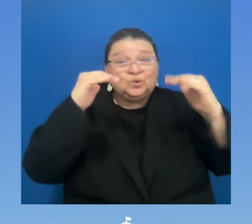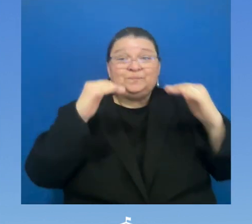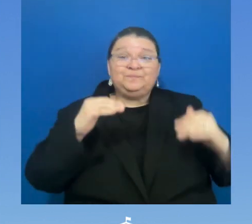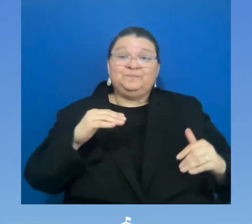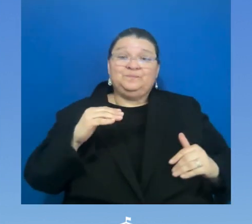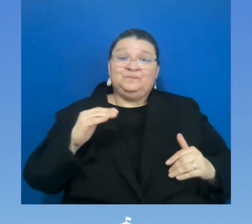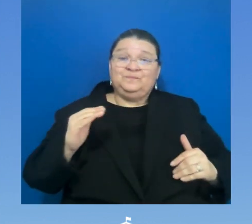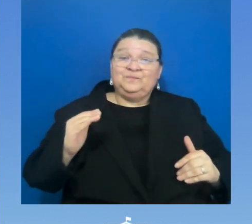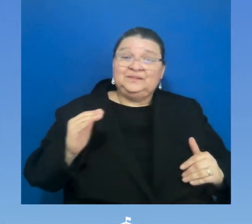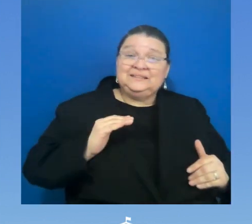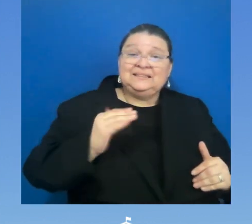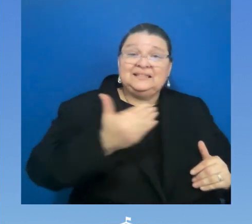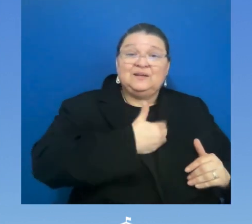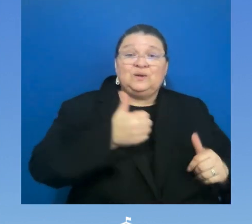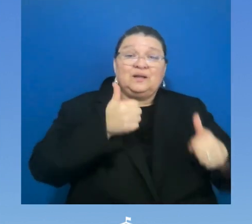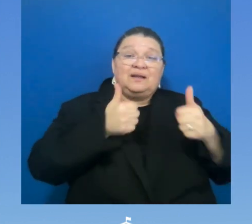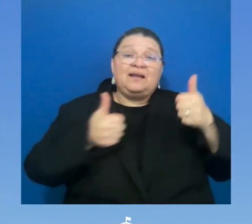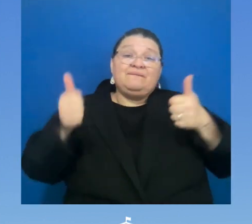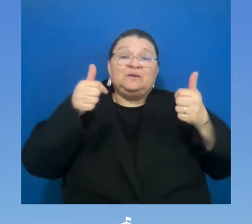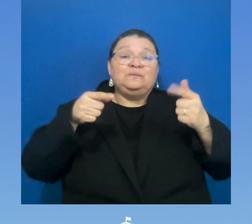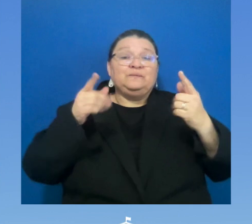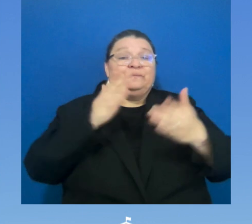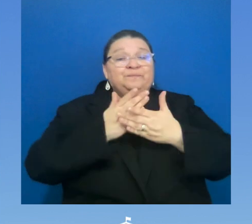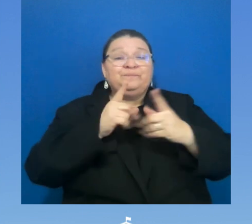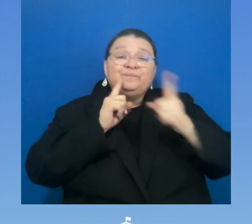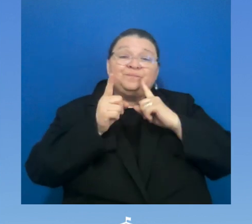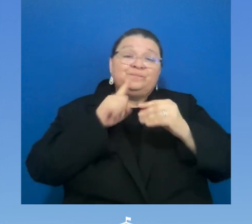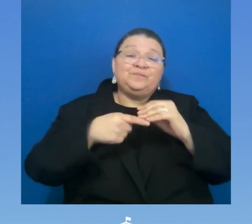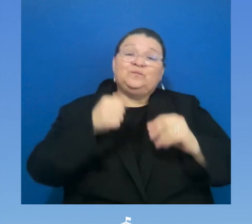People, especially women, literally can't afford